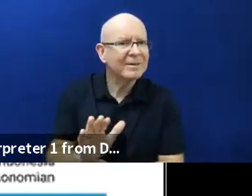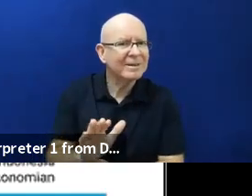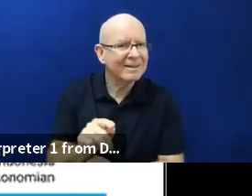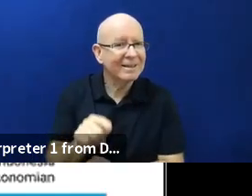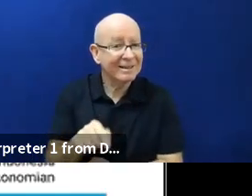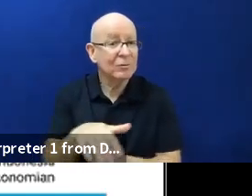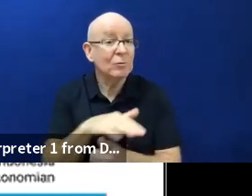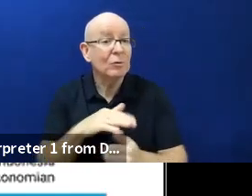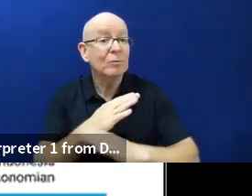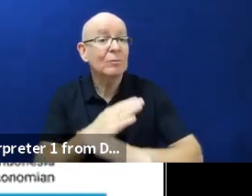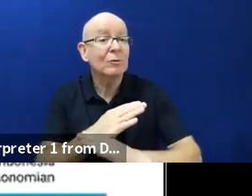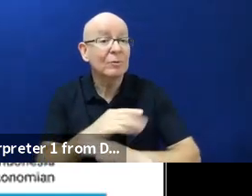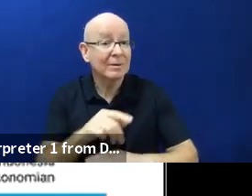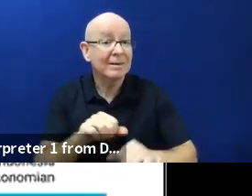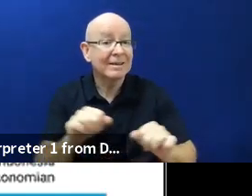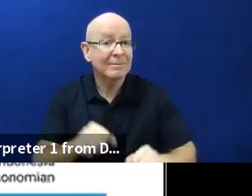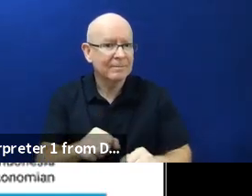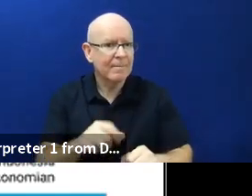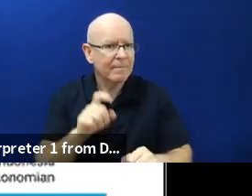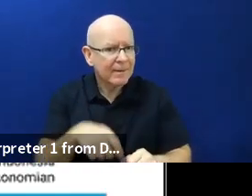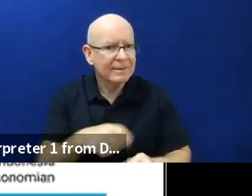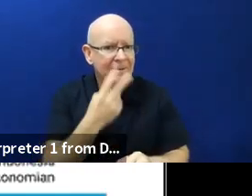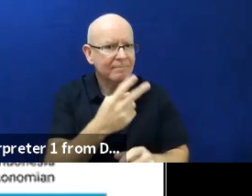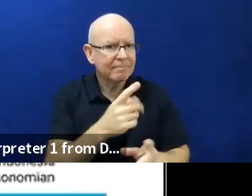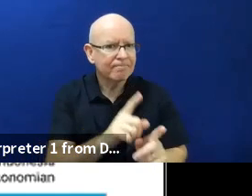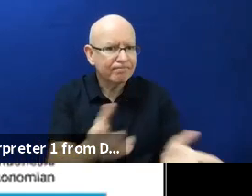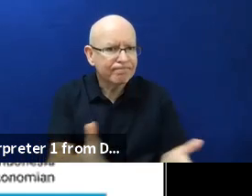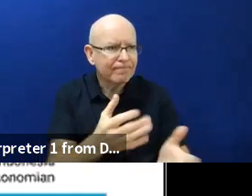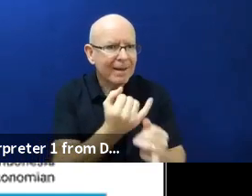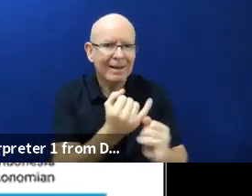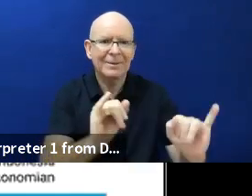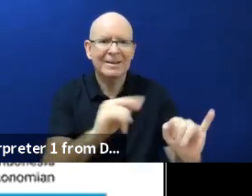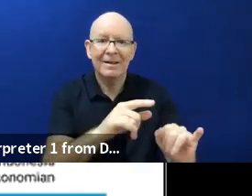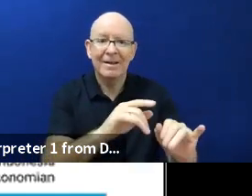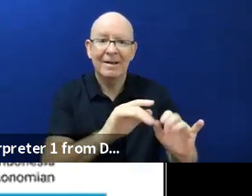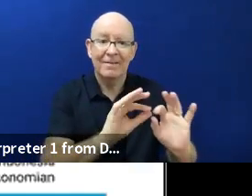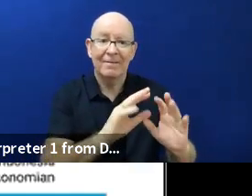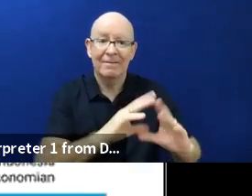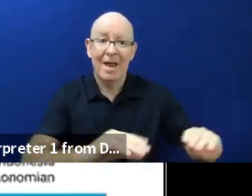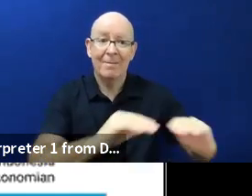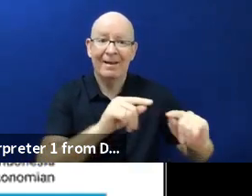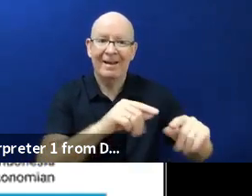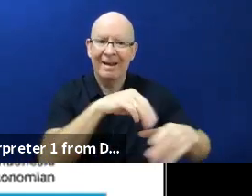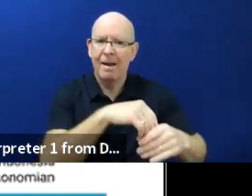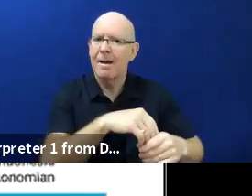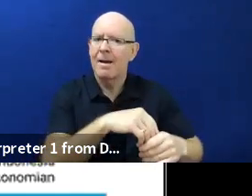Thanks everyone for their question, we'll move on now to the next part of the webinar